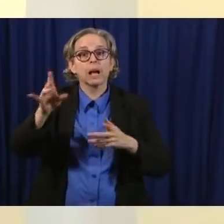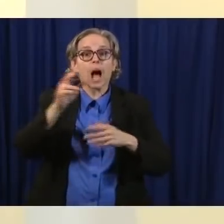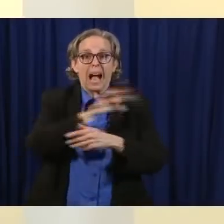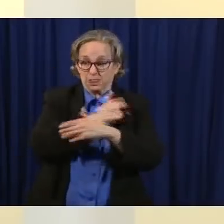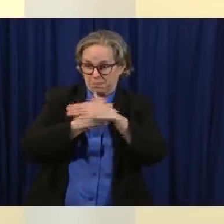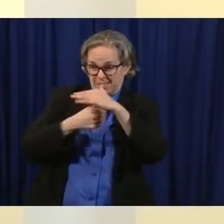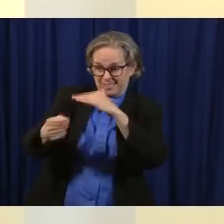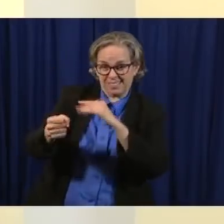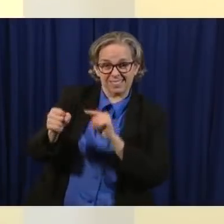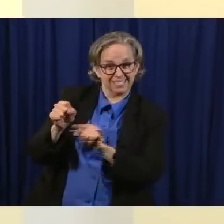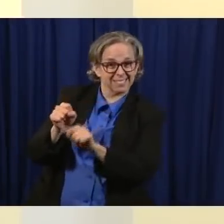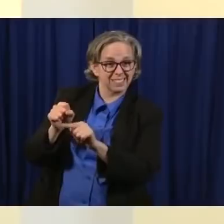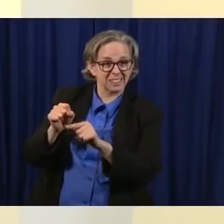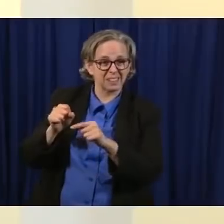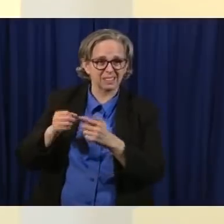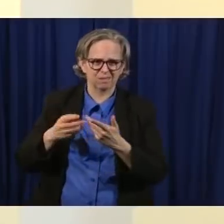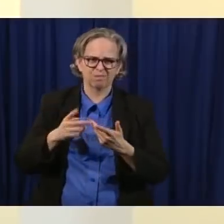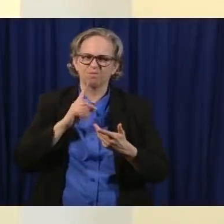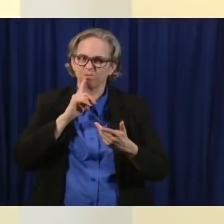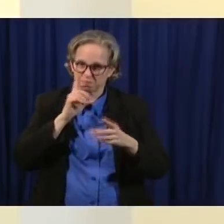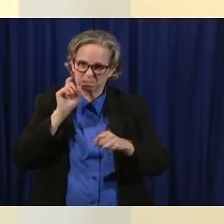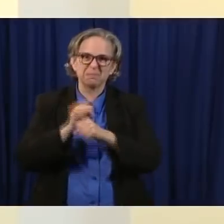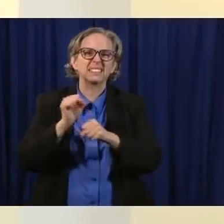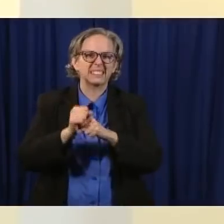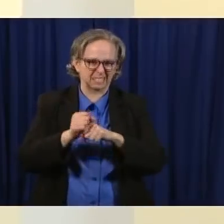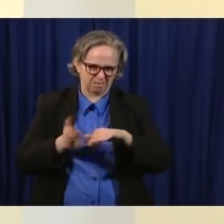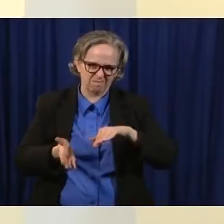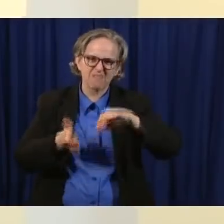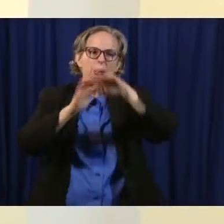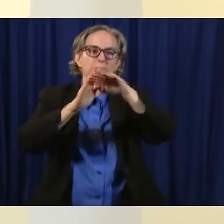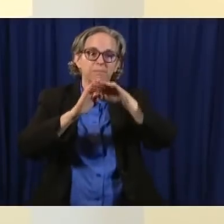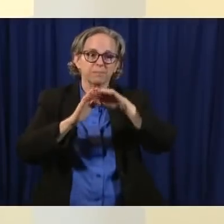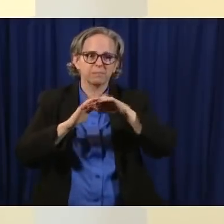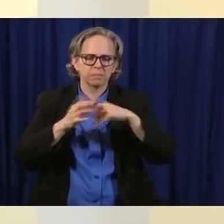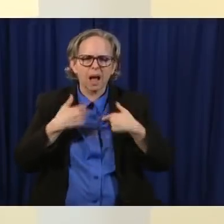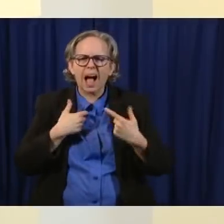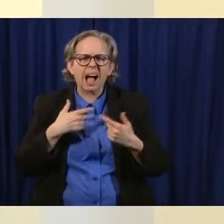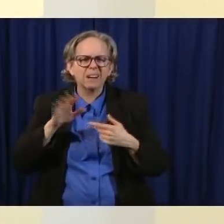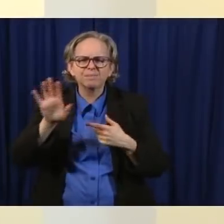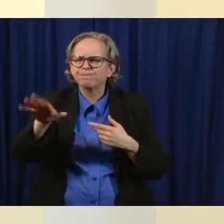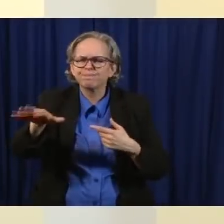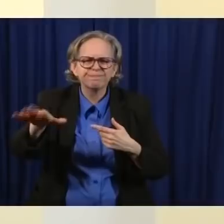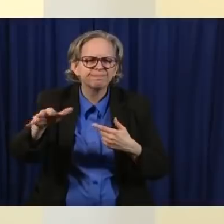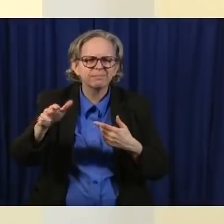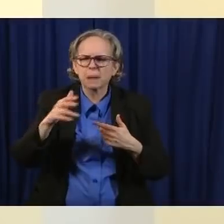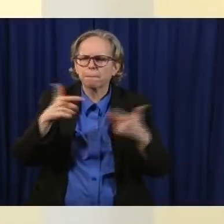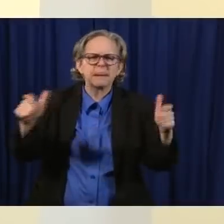MONTHS TO COME. SO THAT'S WHY DEATH DATA CAN BE A LITTLE BIT TRICKY TO INTERPRET.